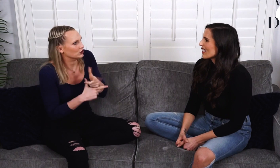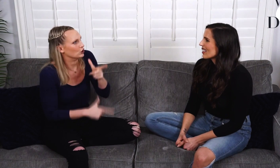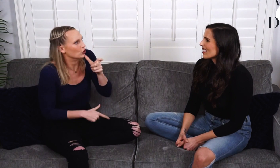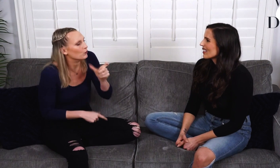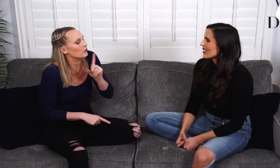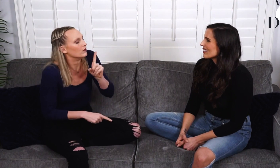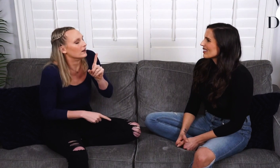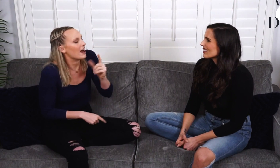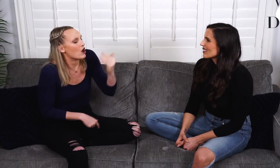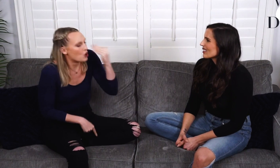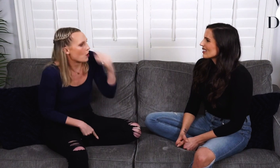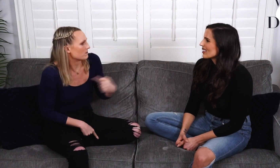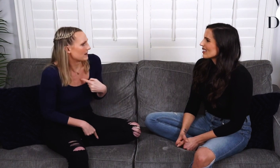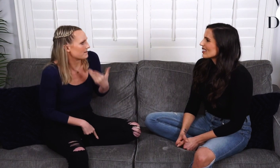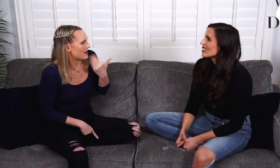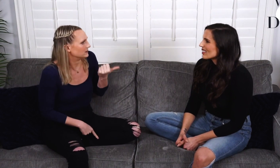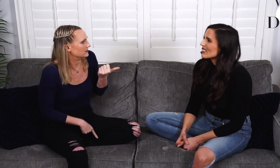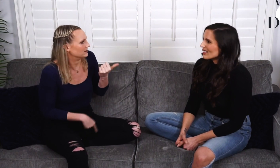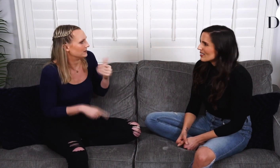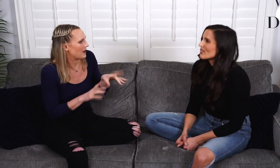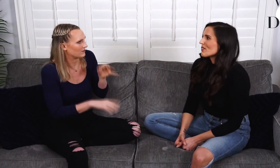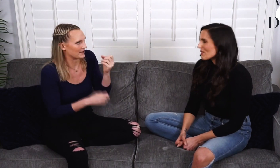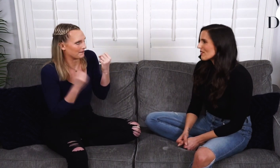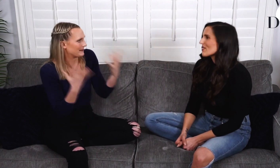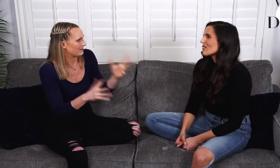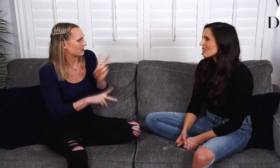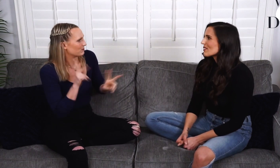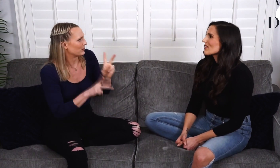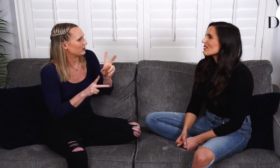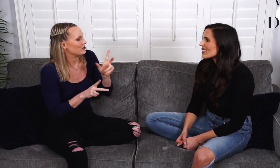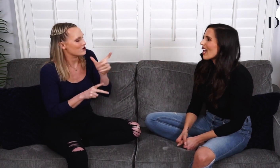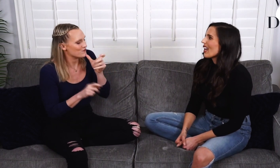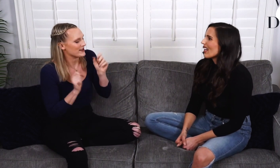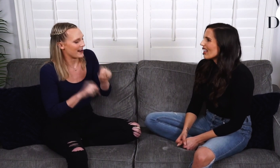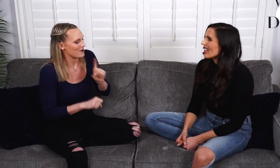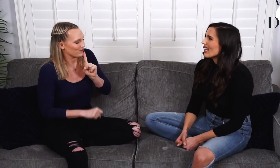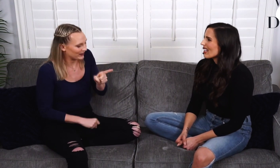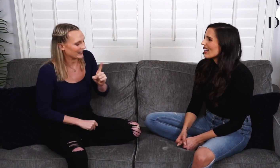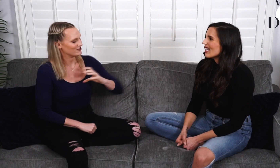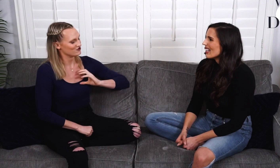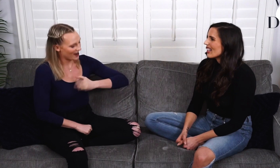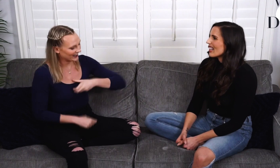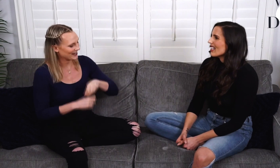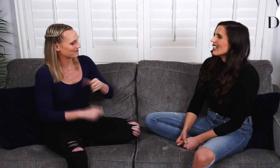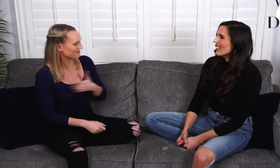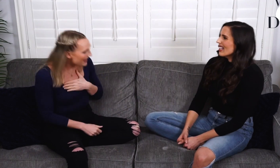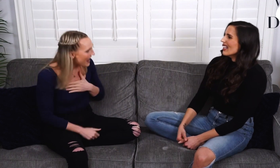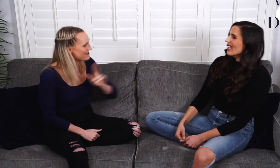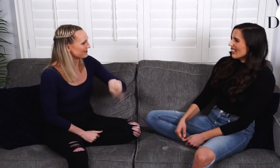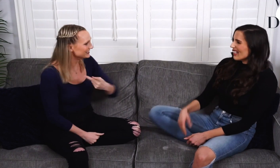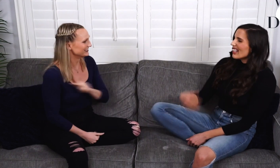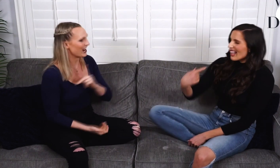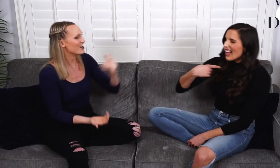who knows me the best out of so many people and who can really channel into my personality.